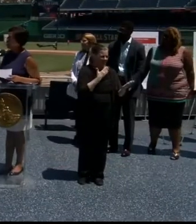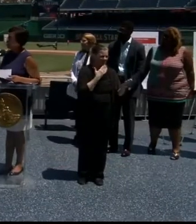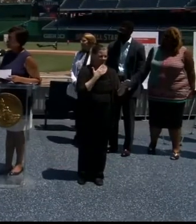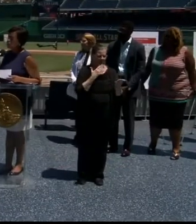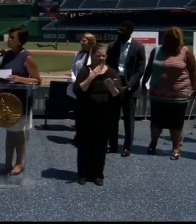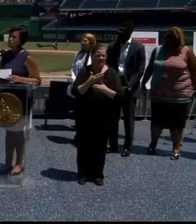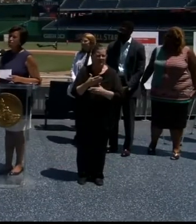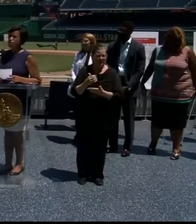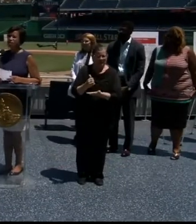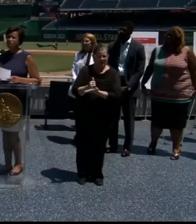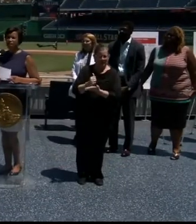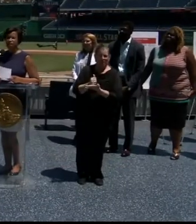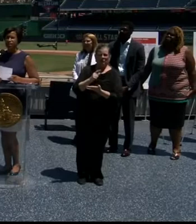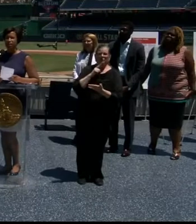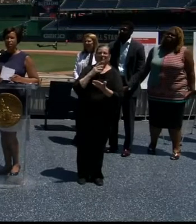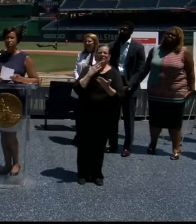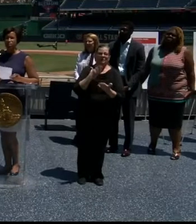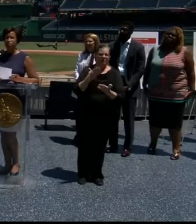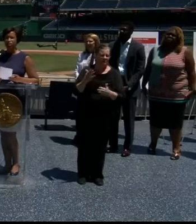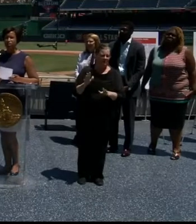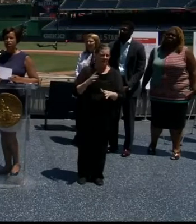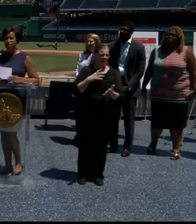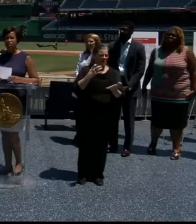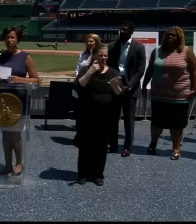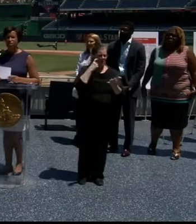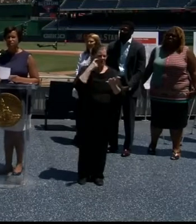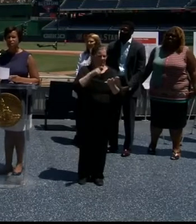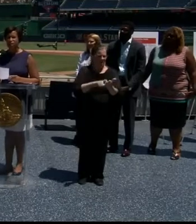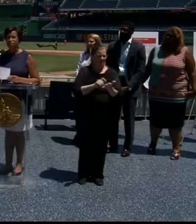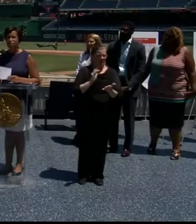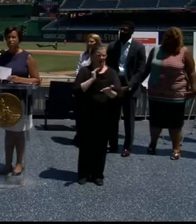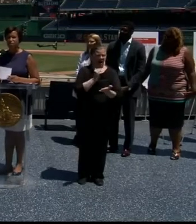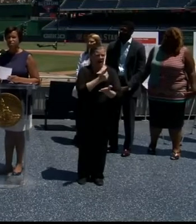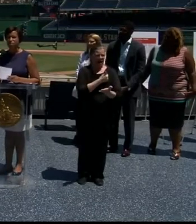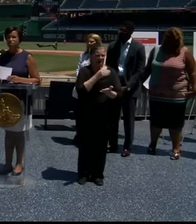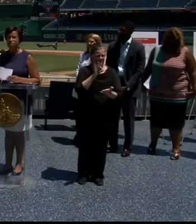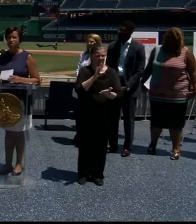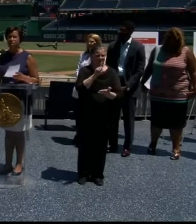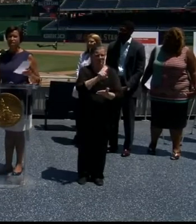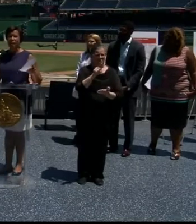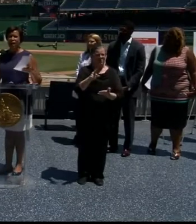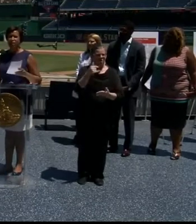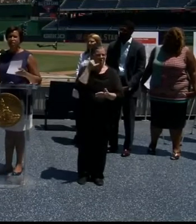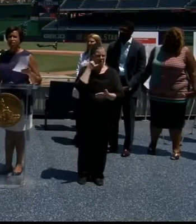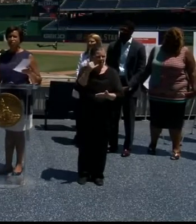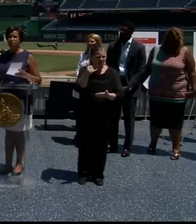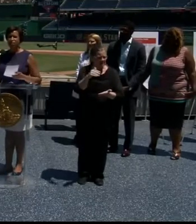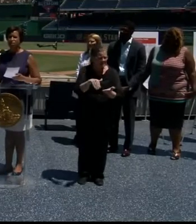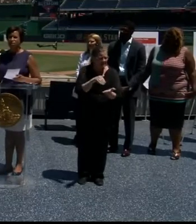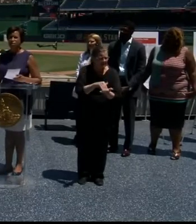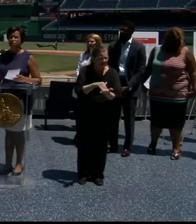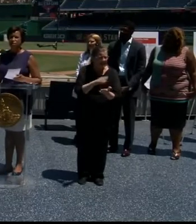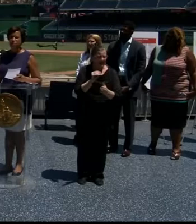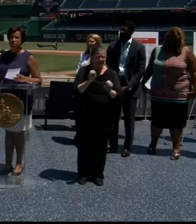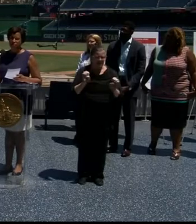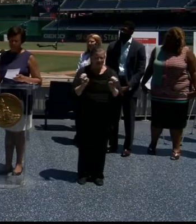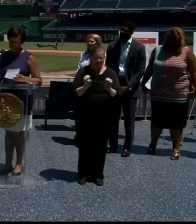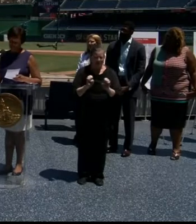I ALSO WANT TO ACKNOWLEDGE OUR 911 CALL CENTER AND FIRE AND EMERGENCY SERVICE THAT IS PART OF THE CRITICAL PUBLIC SAFETY